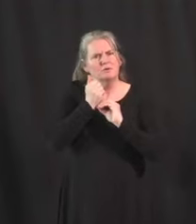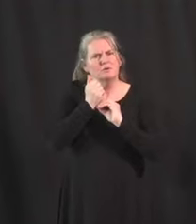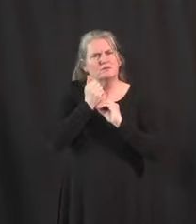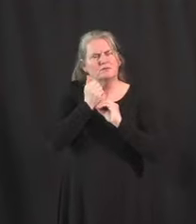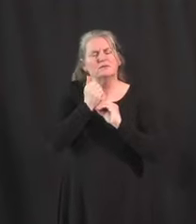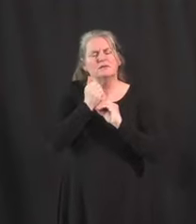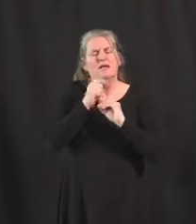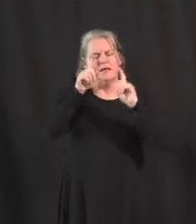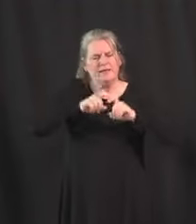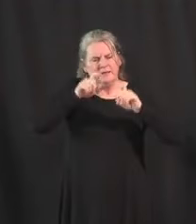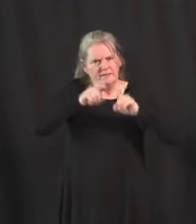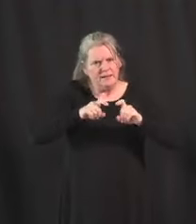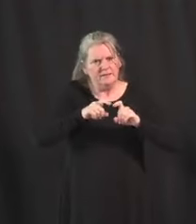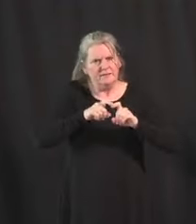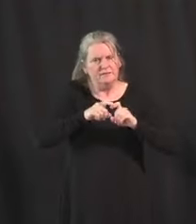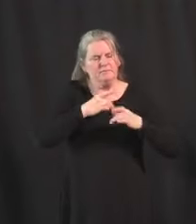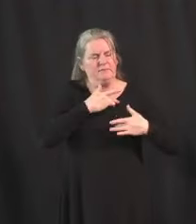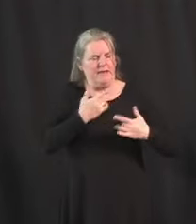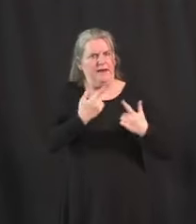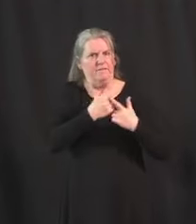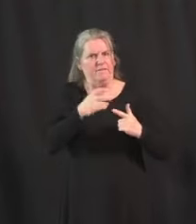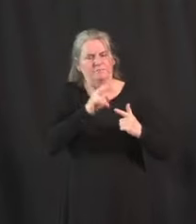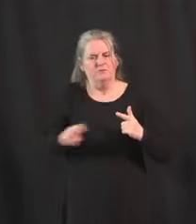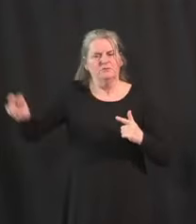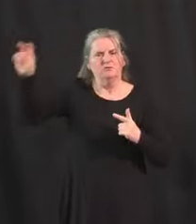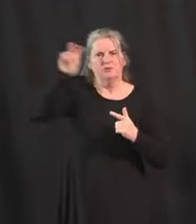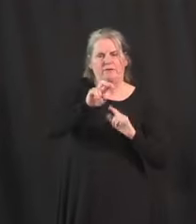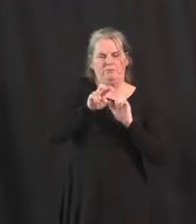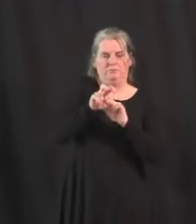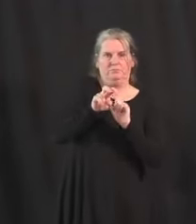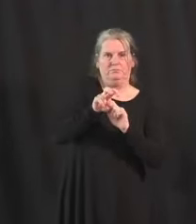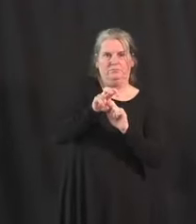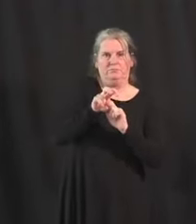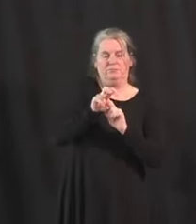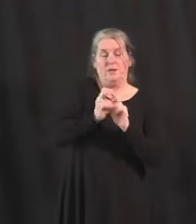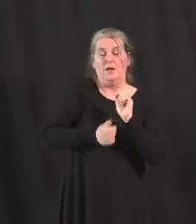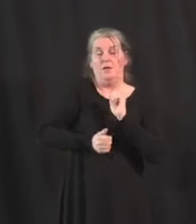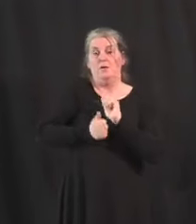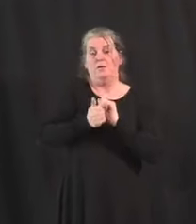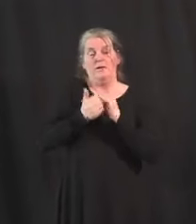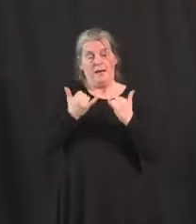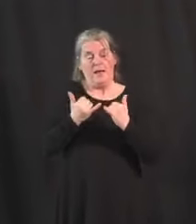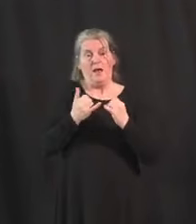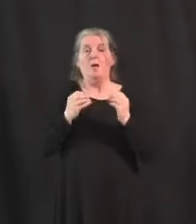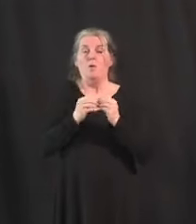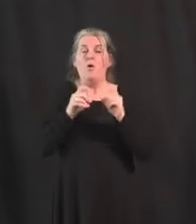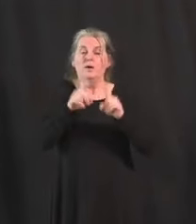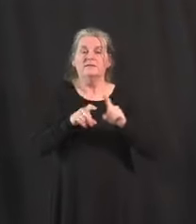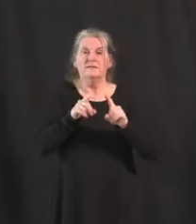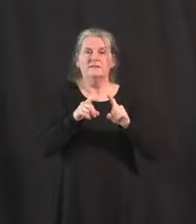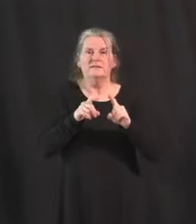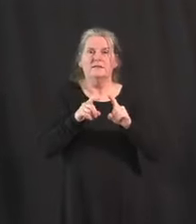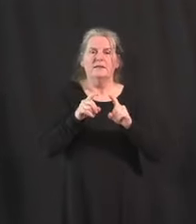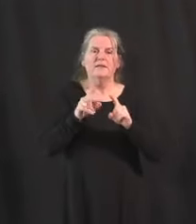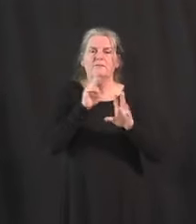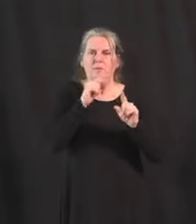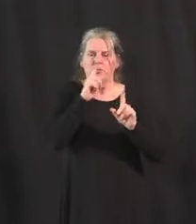CRITERIA TO NOW AS PEOPLE ARE STAYING MORE IN PLACE. SO THAT WOULD LIKELY REFLECT